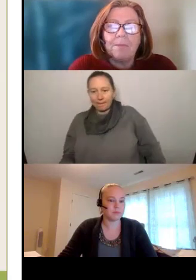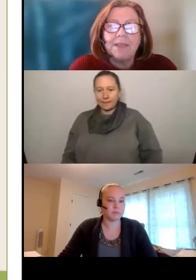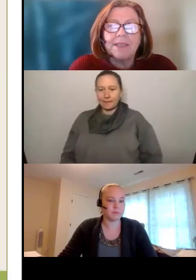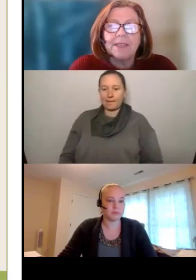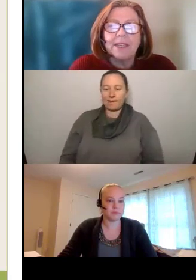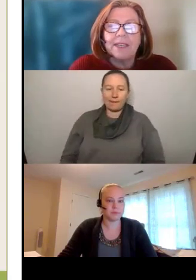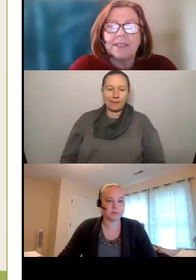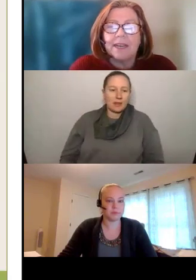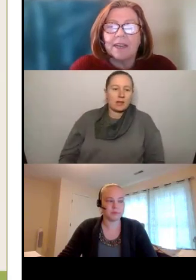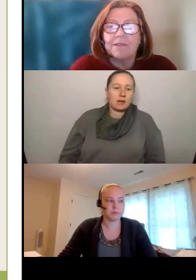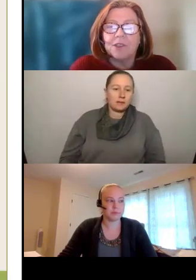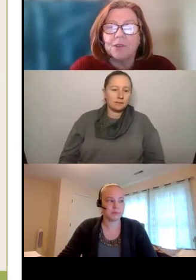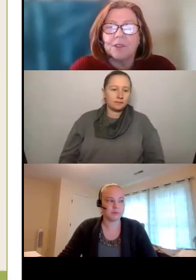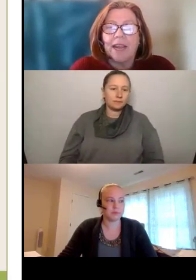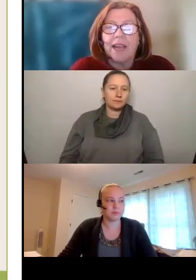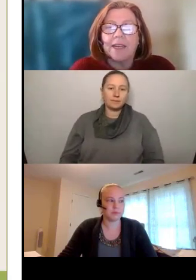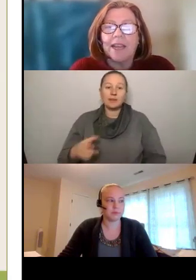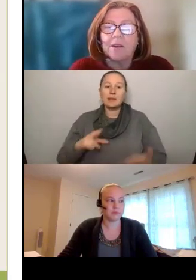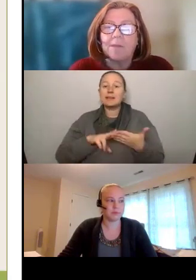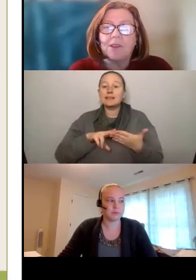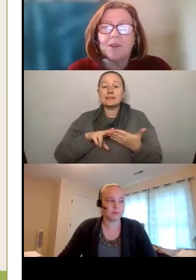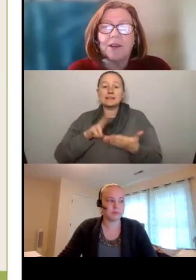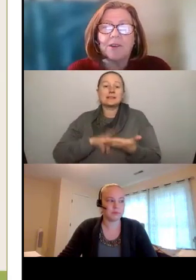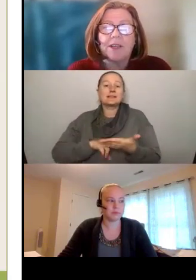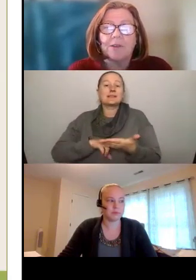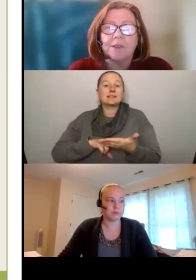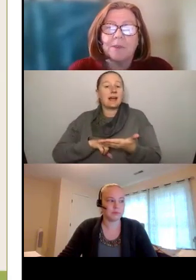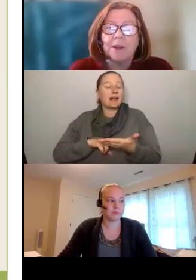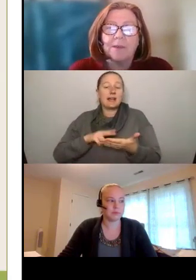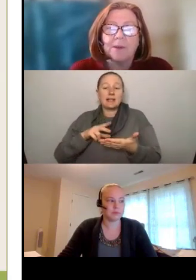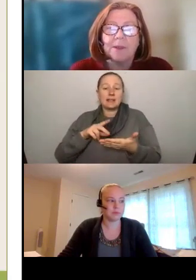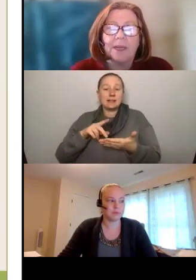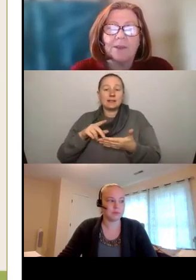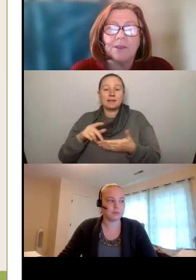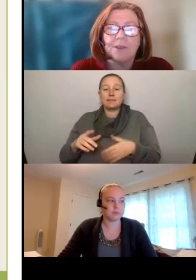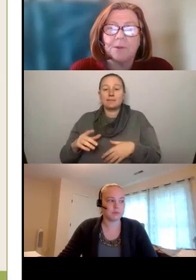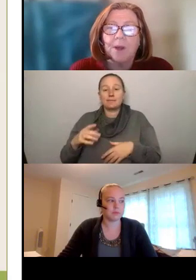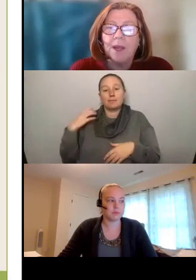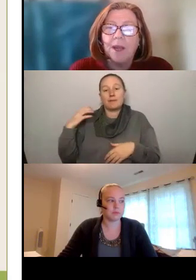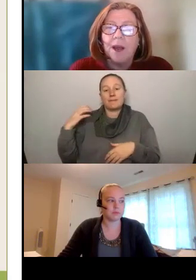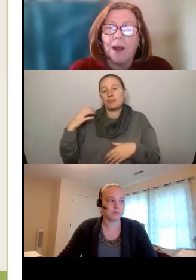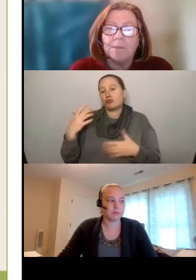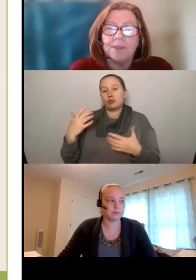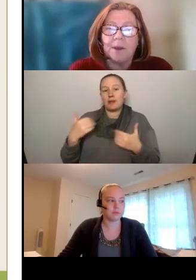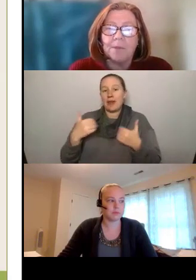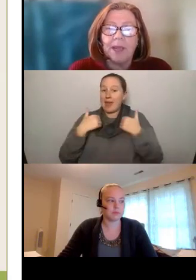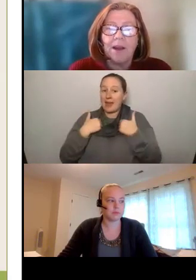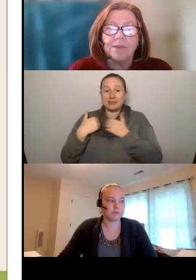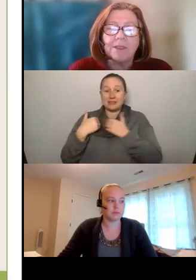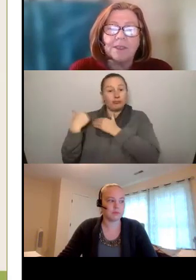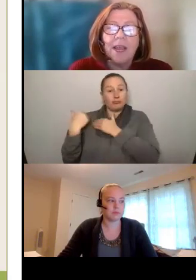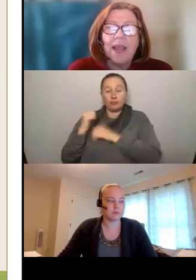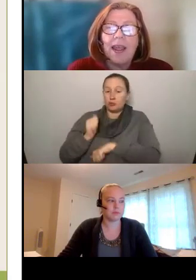Basically signing officials and account administrators have the responsibility to set up accounts